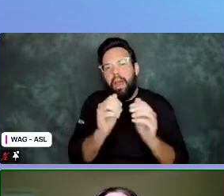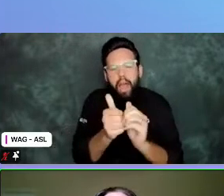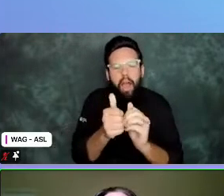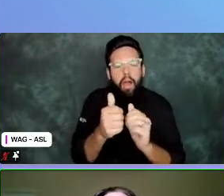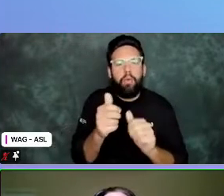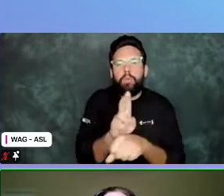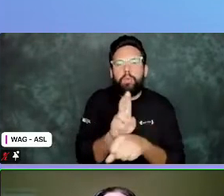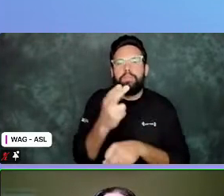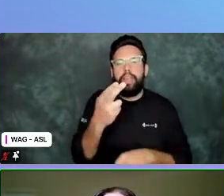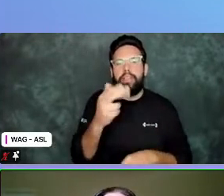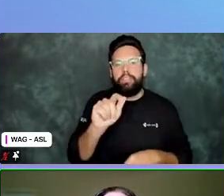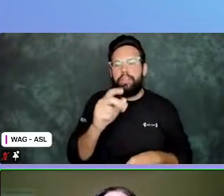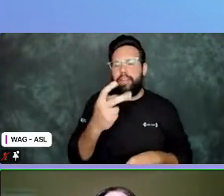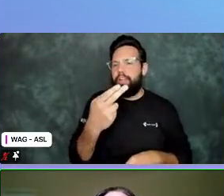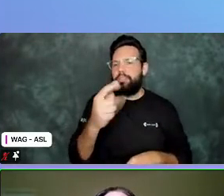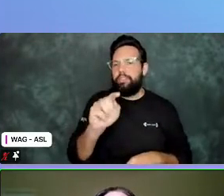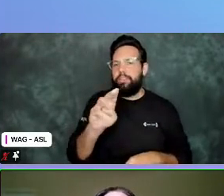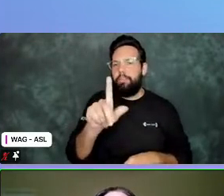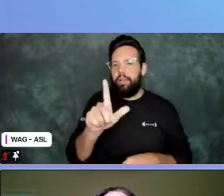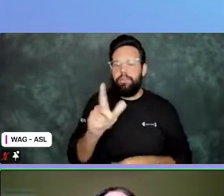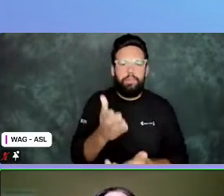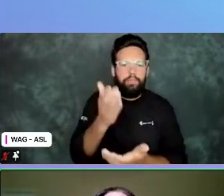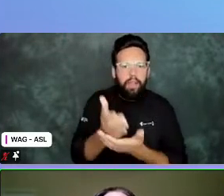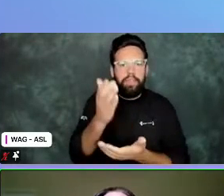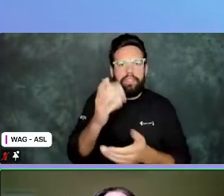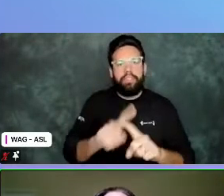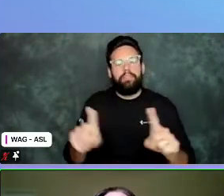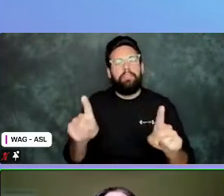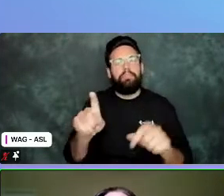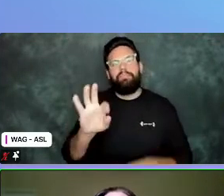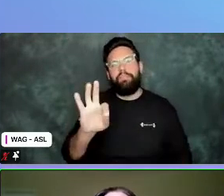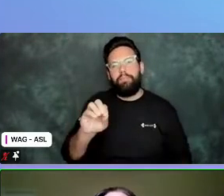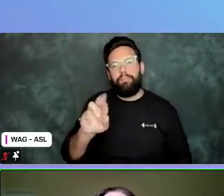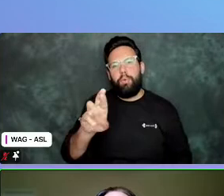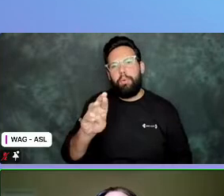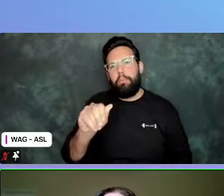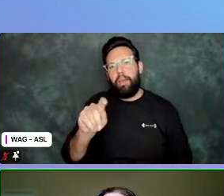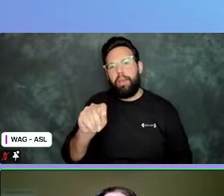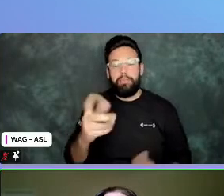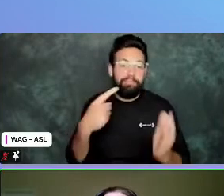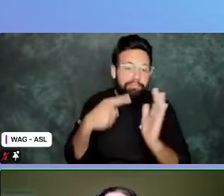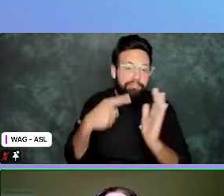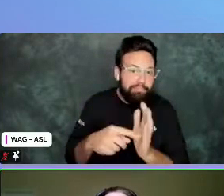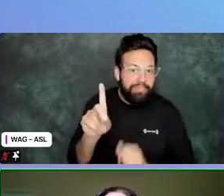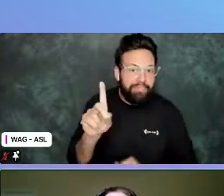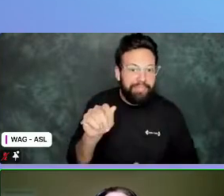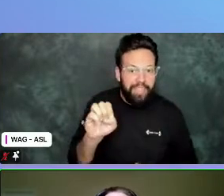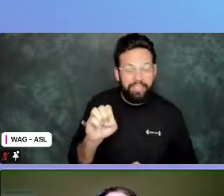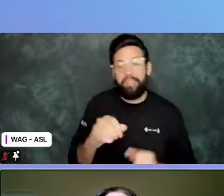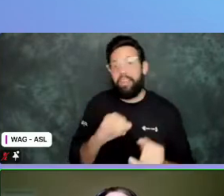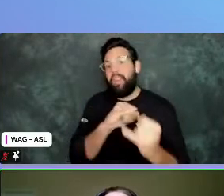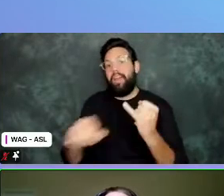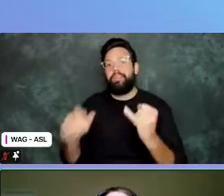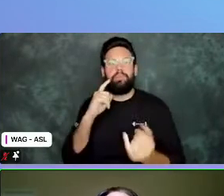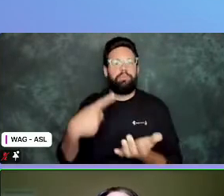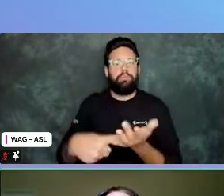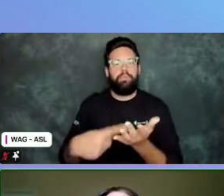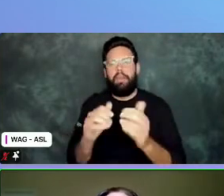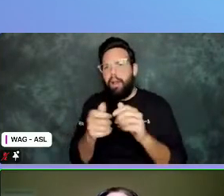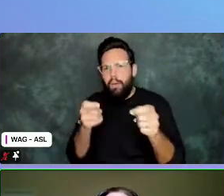we'll talk a little bit about HTML ways that you can validate certain like dates, data formats and then we will